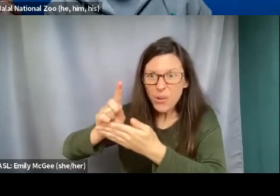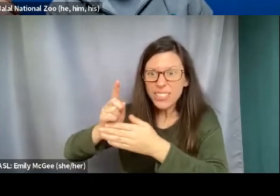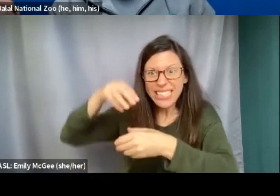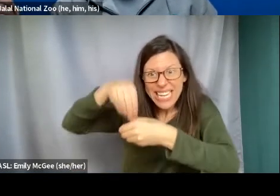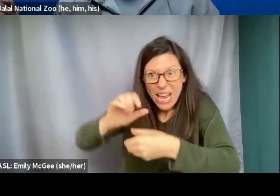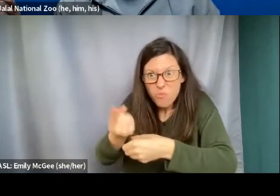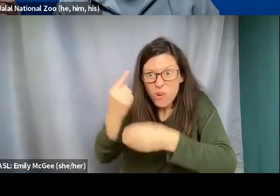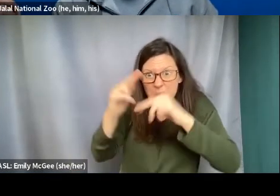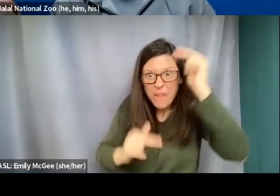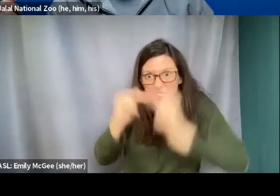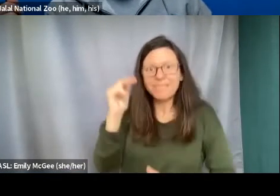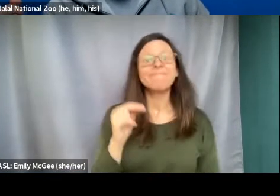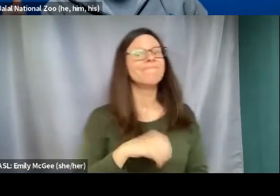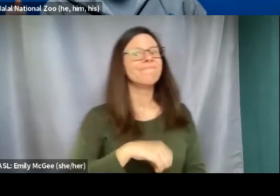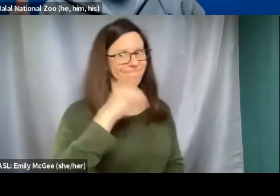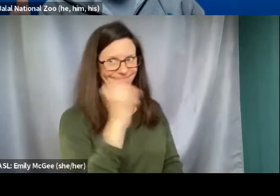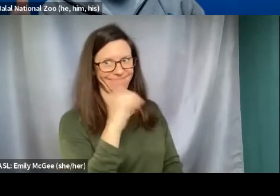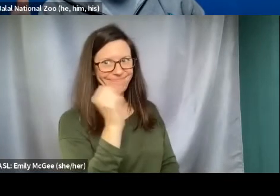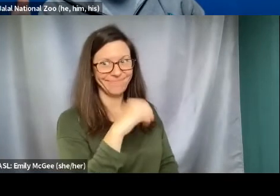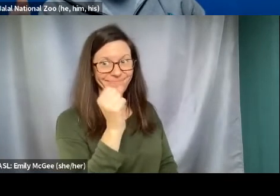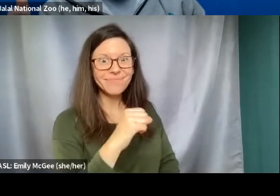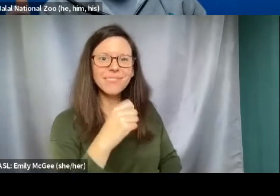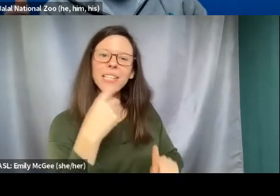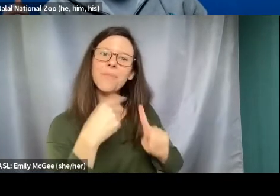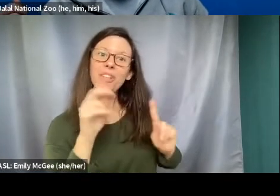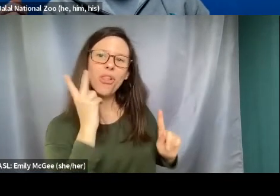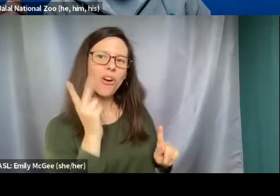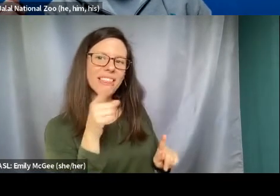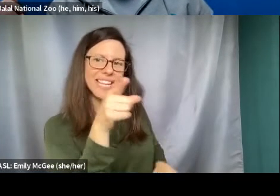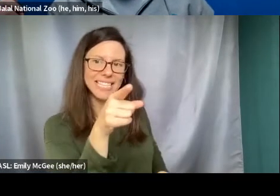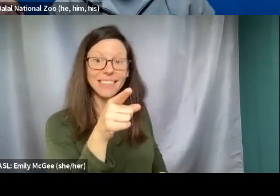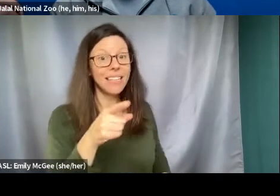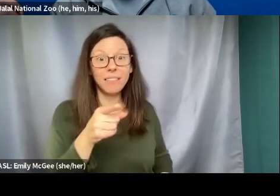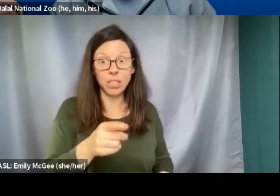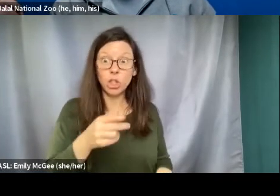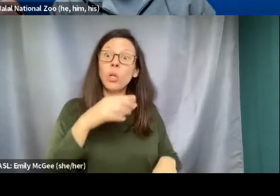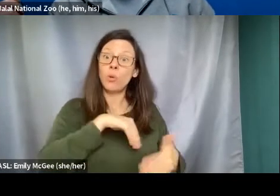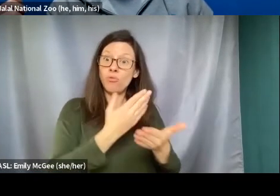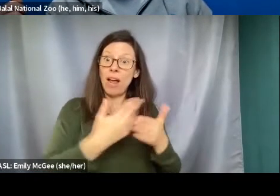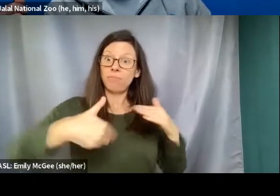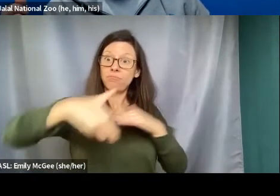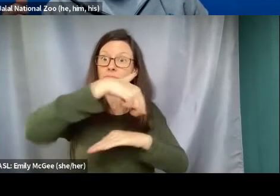Shellie: Again, just not only are we getting this awesome behind the scenes shot of an area that I've never